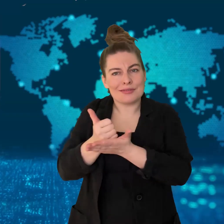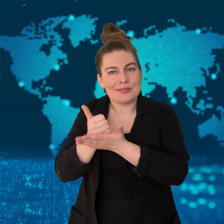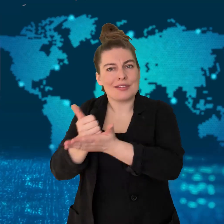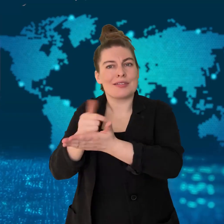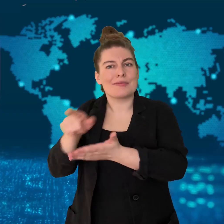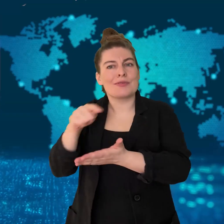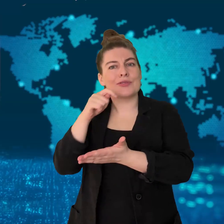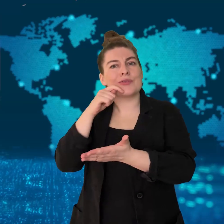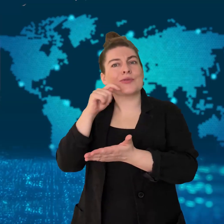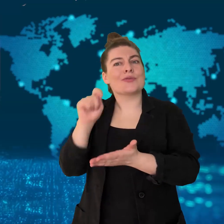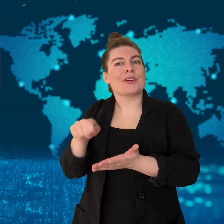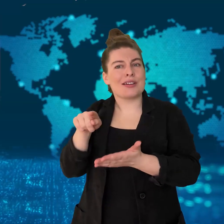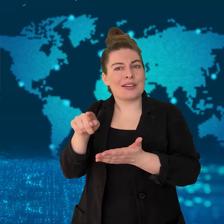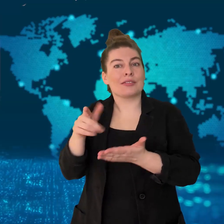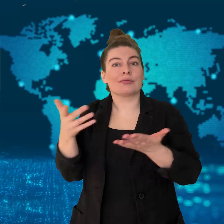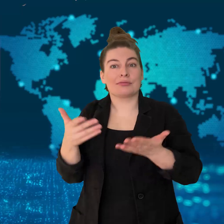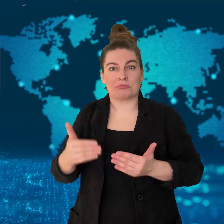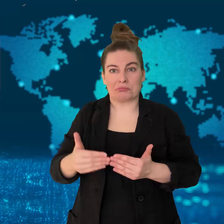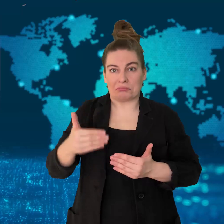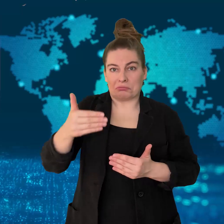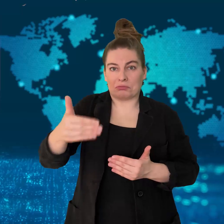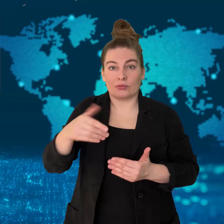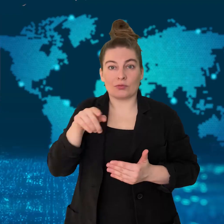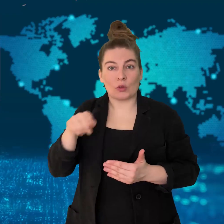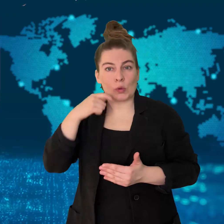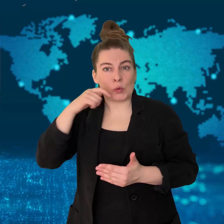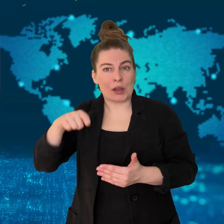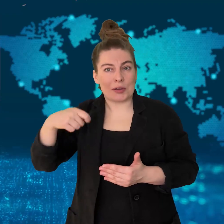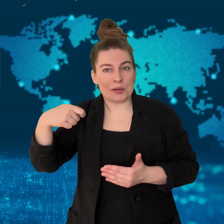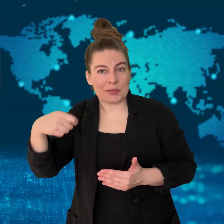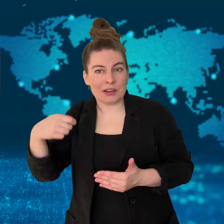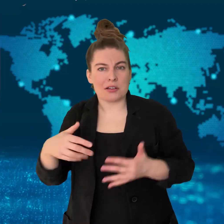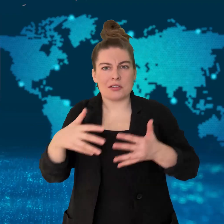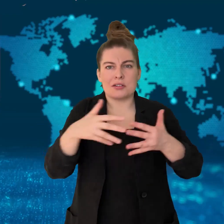The EU has backed a plan to spend more